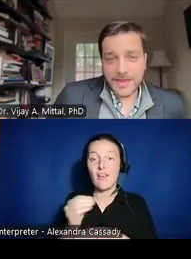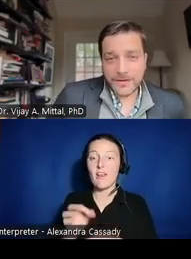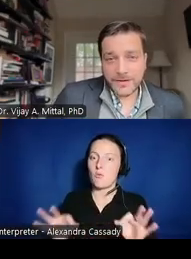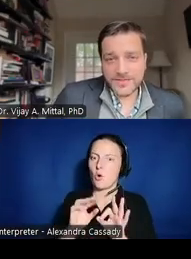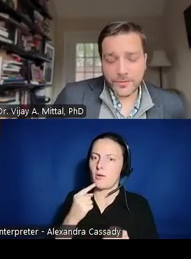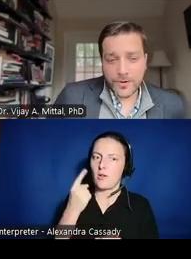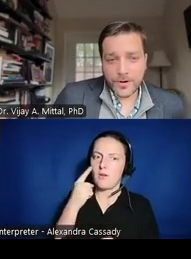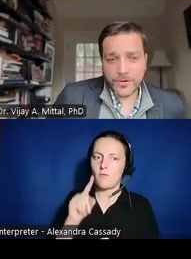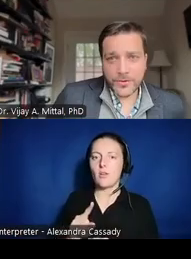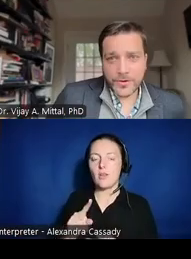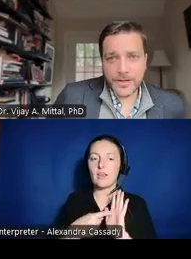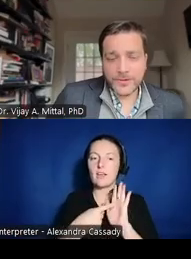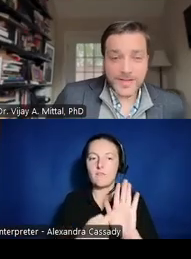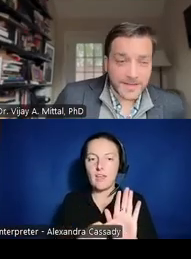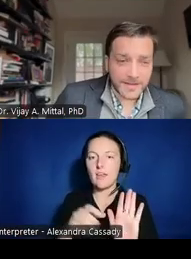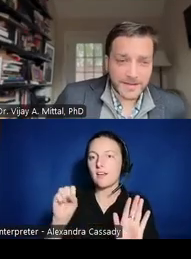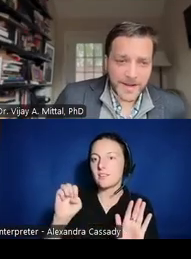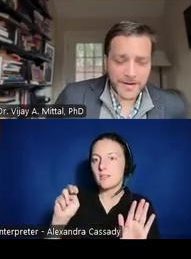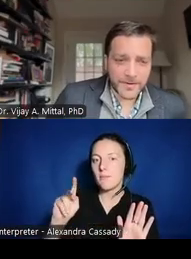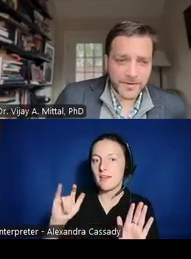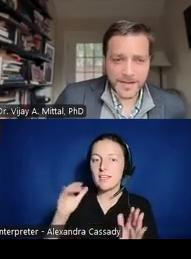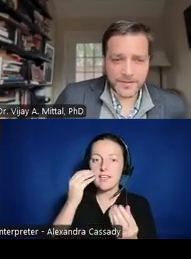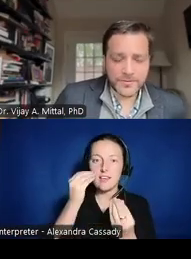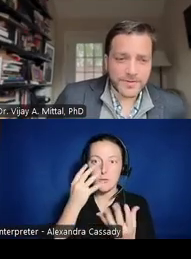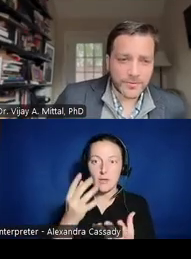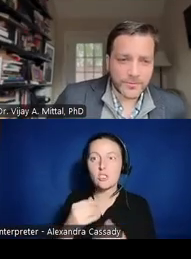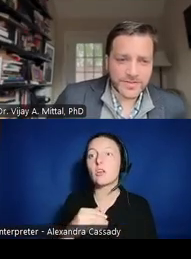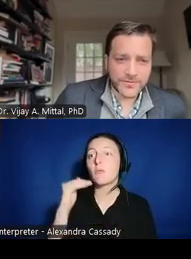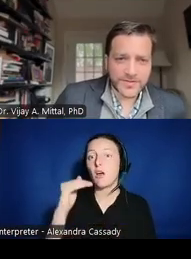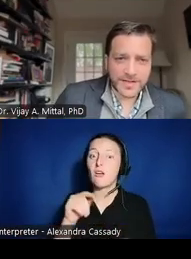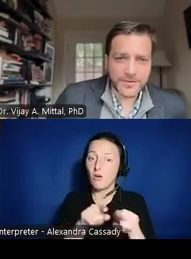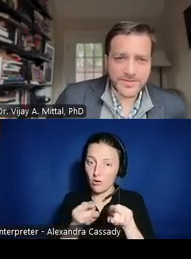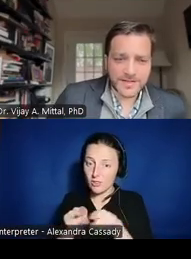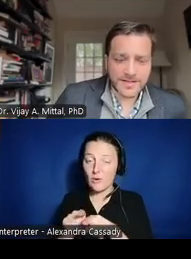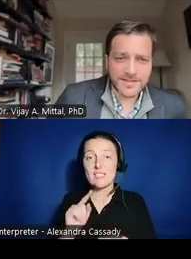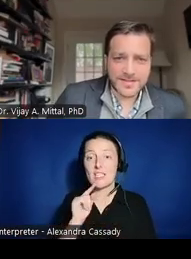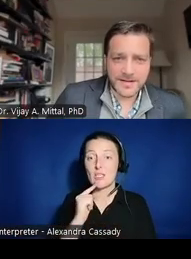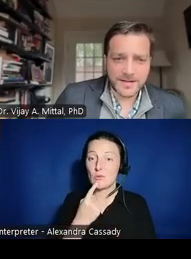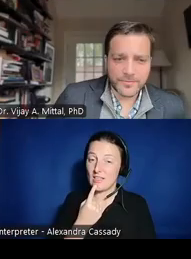they also are uniquely impaired in youth that are at risk for psychosis. In this study, which